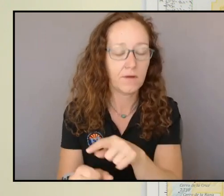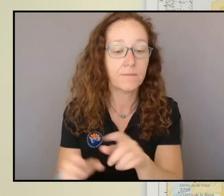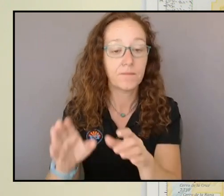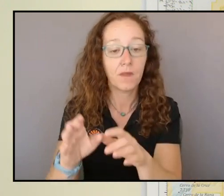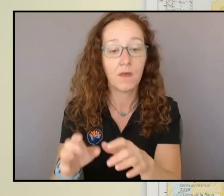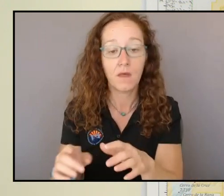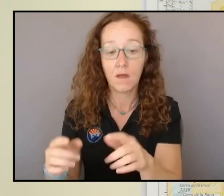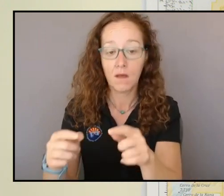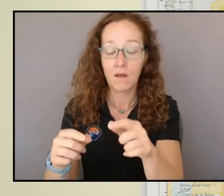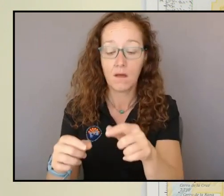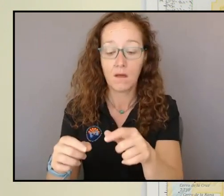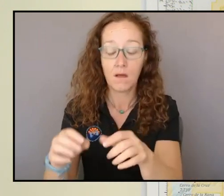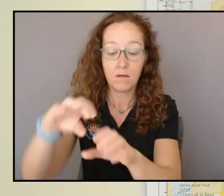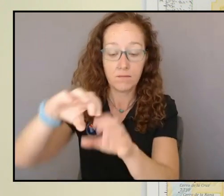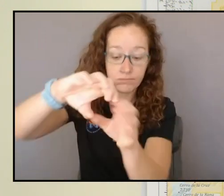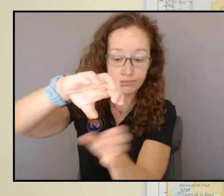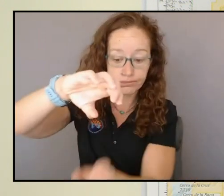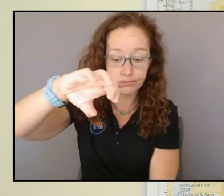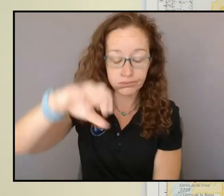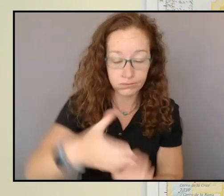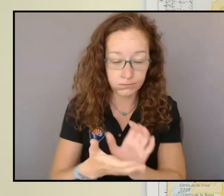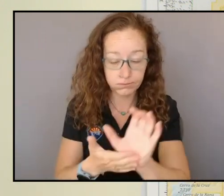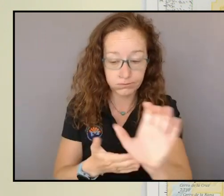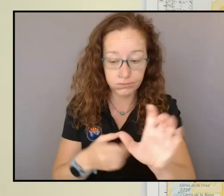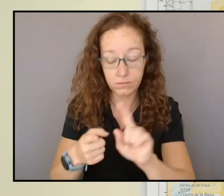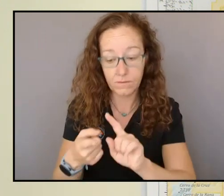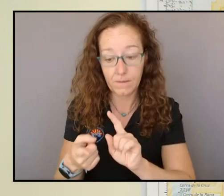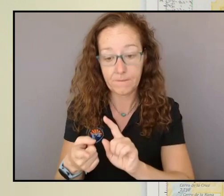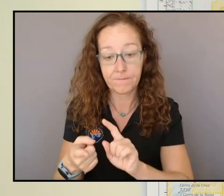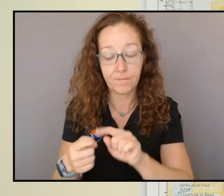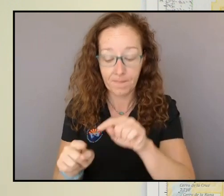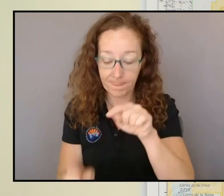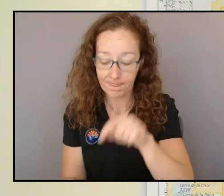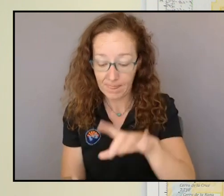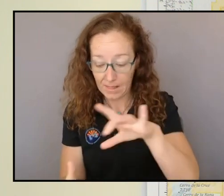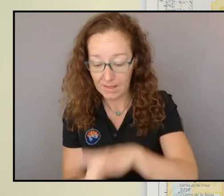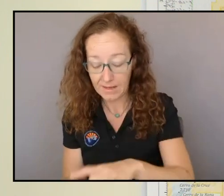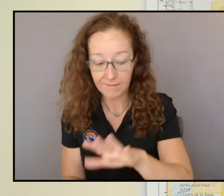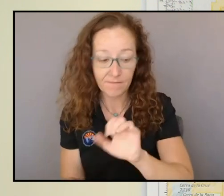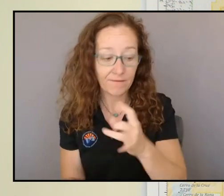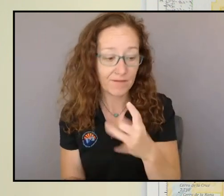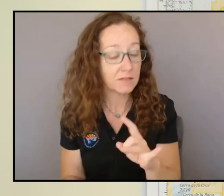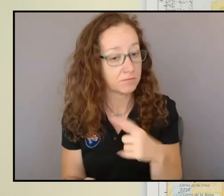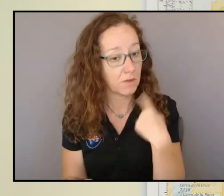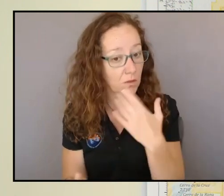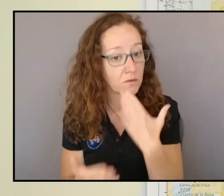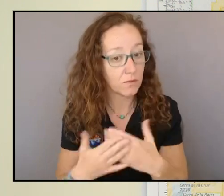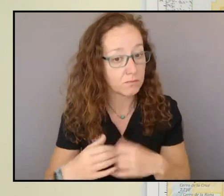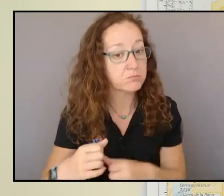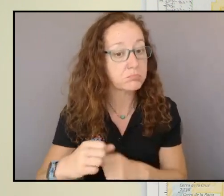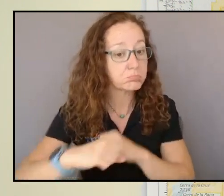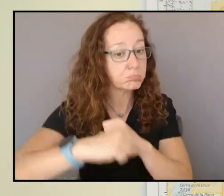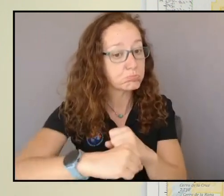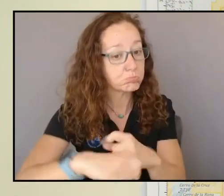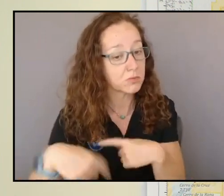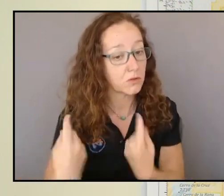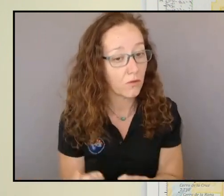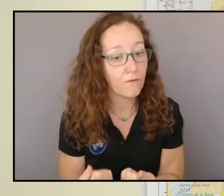holding. There's no fire to the west of that dozer line and the fire-- where there's still fire, activities continue back close to that line where the dozer line wasn't right up against